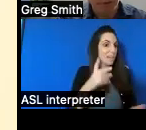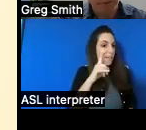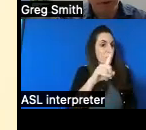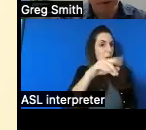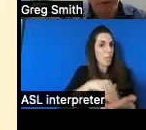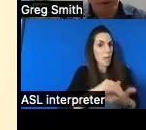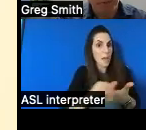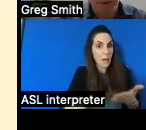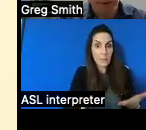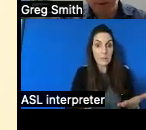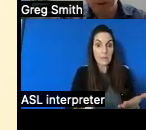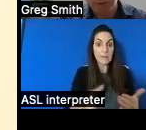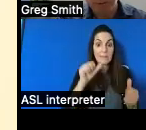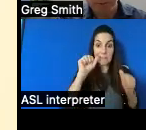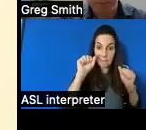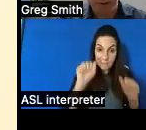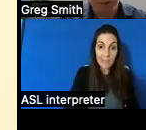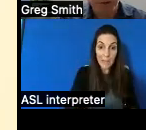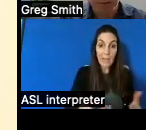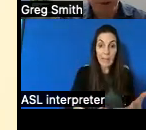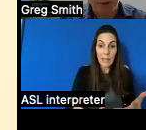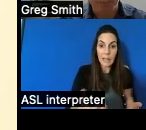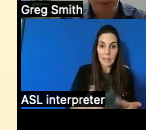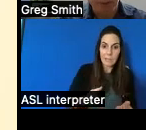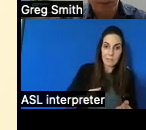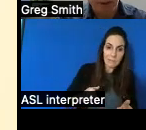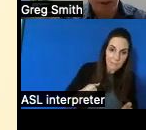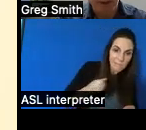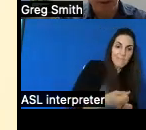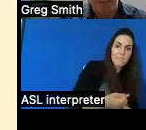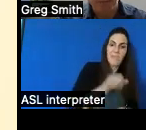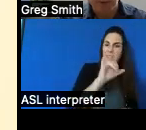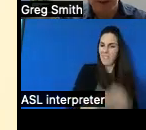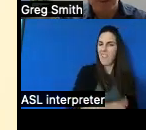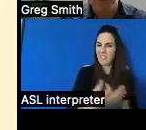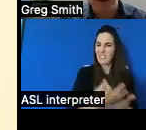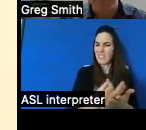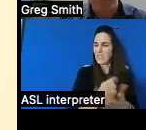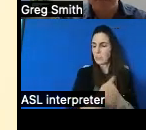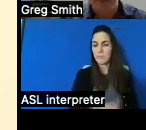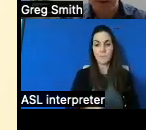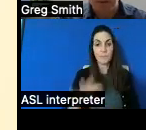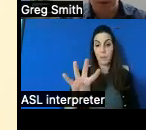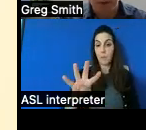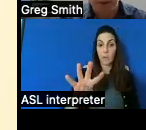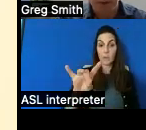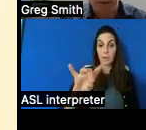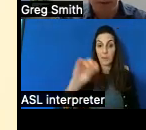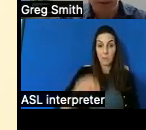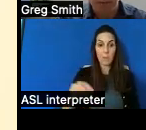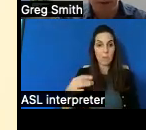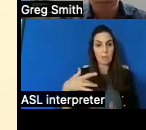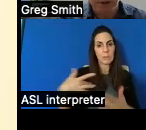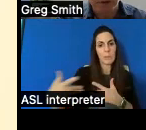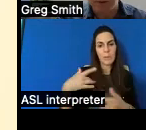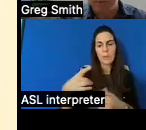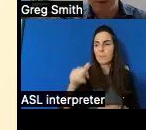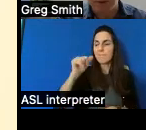them into a financial perilous situation uh and 48% worried on a on a regular basis about their